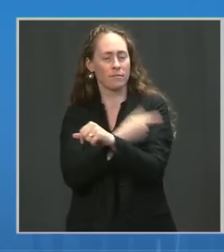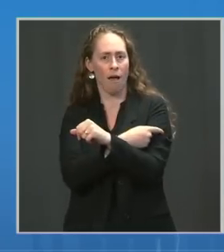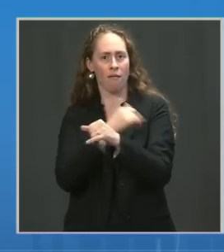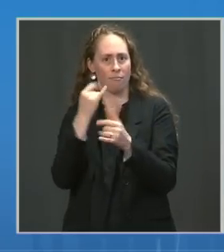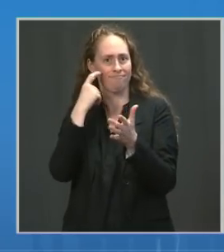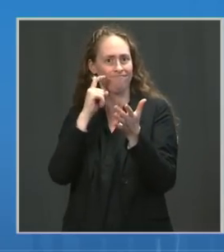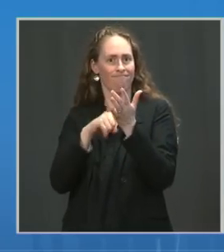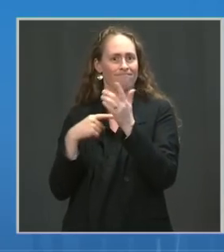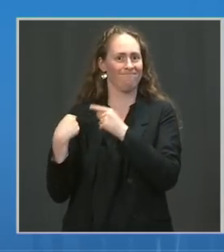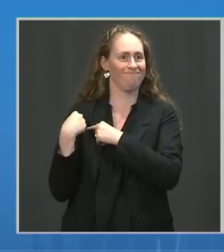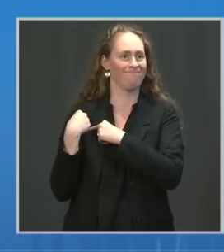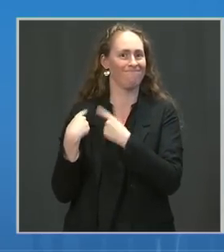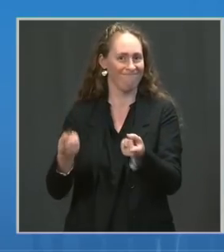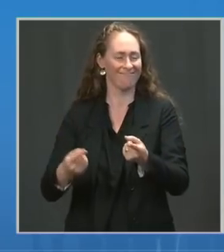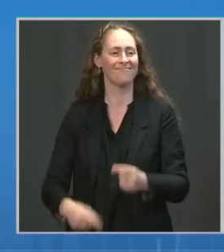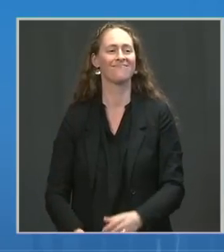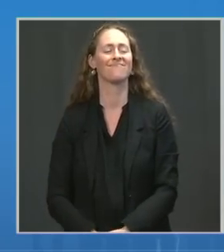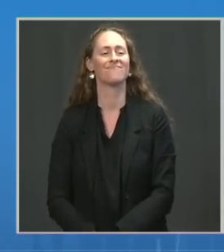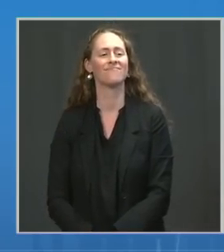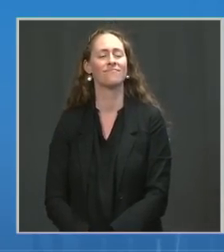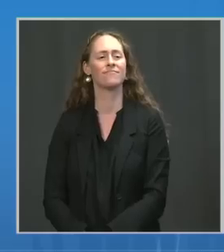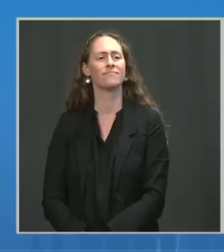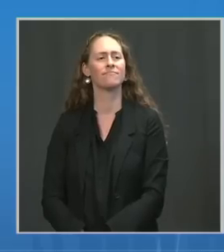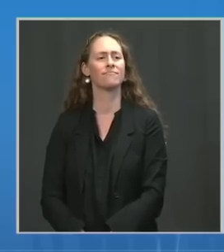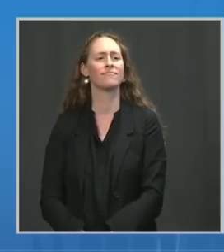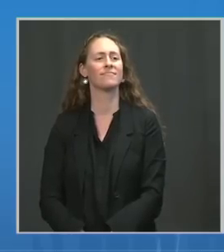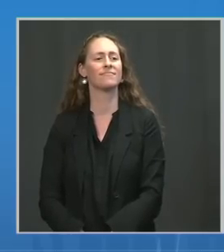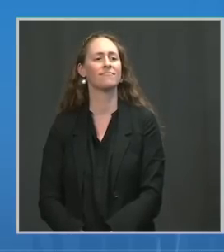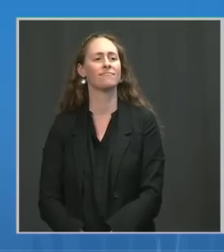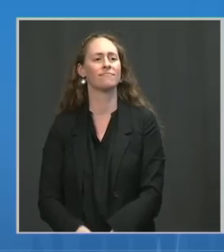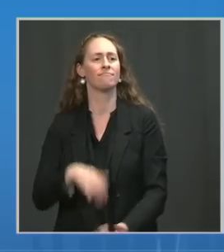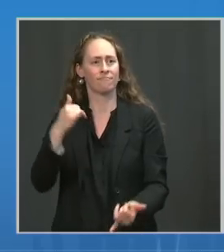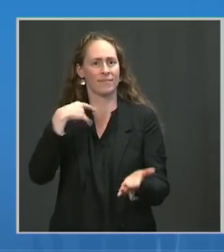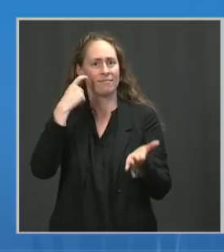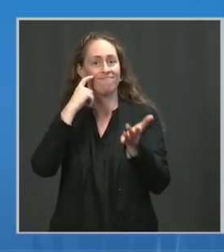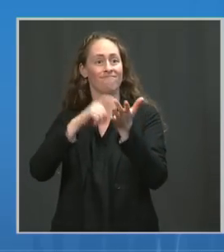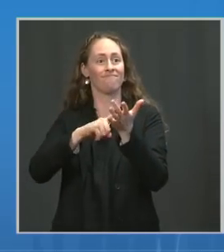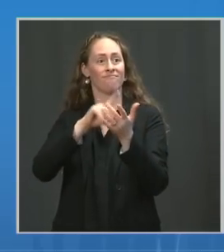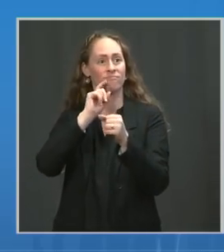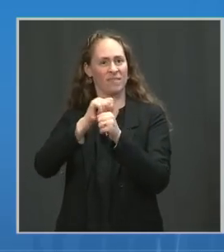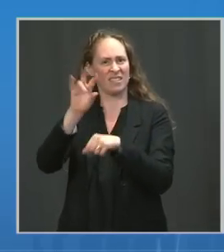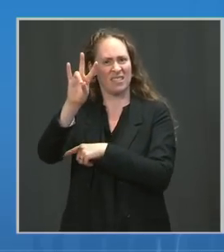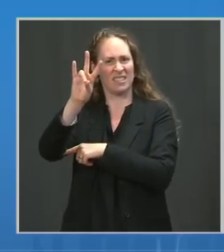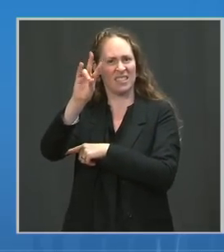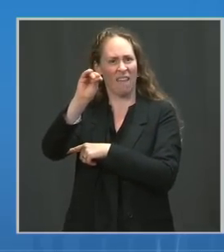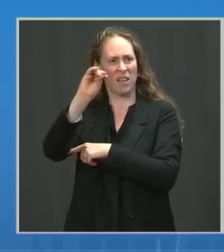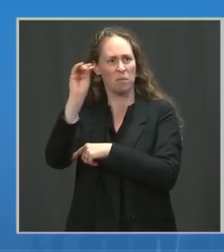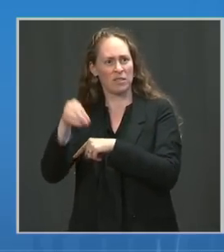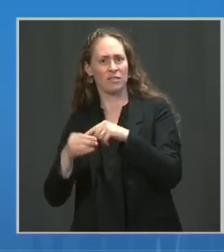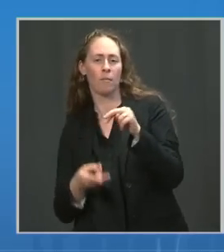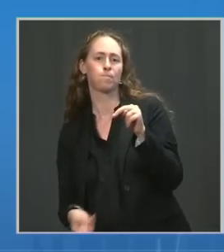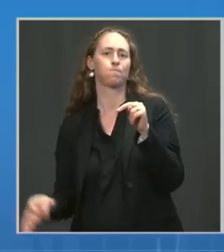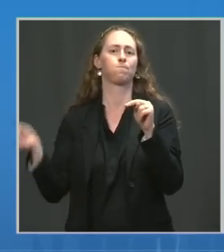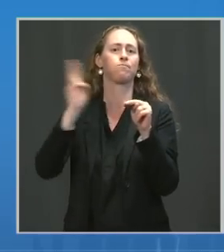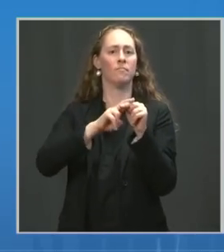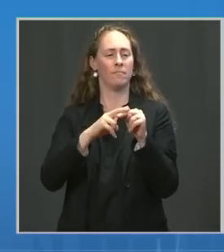Over the past few weeks, we've seen a nearly 70 percent increase in the average number of new people getting vaccinated each and every day.